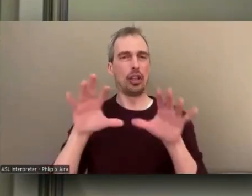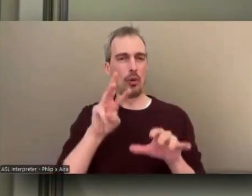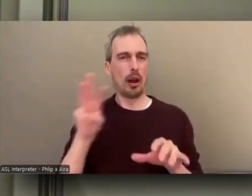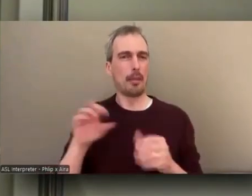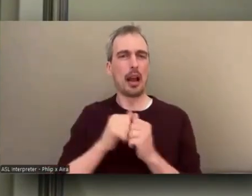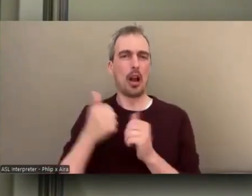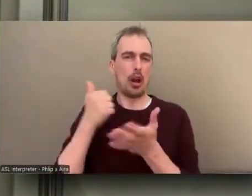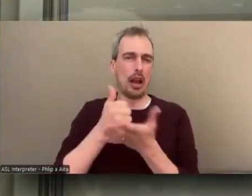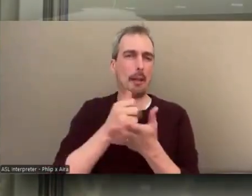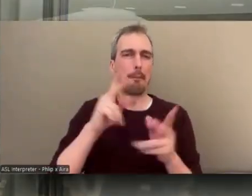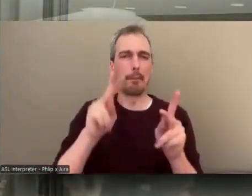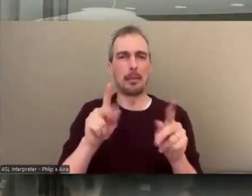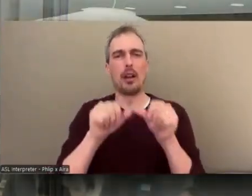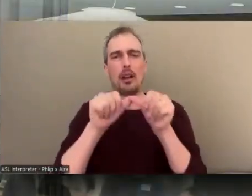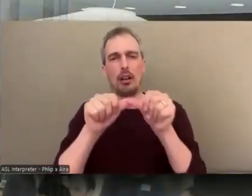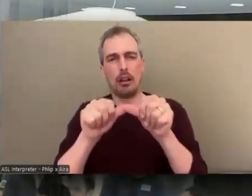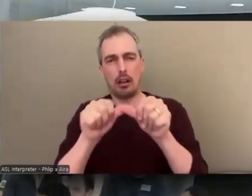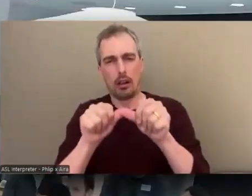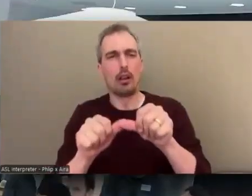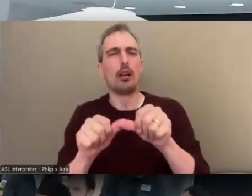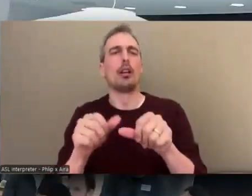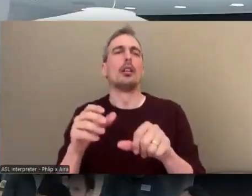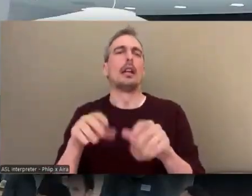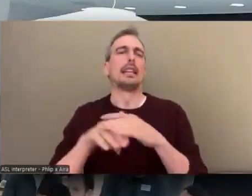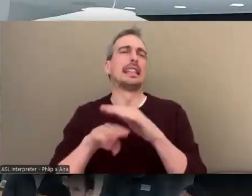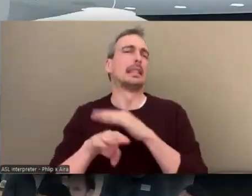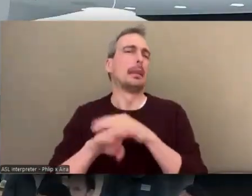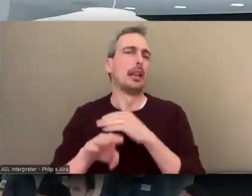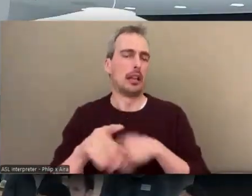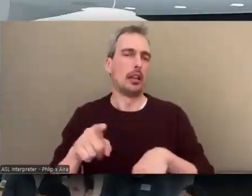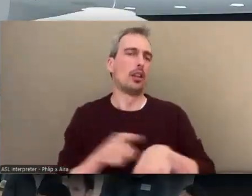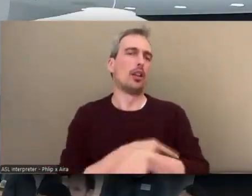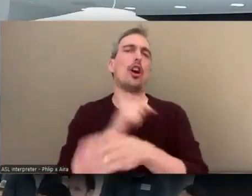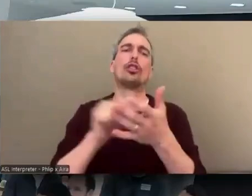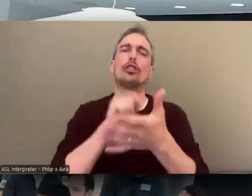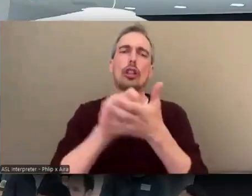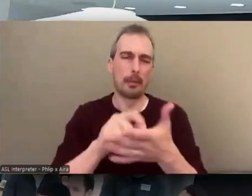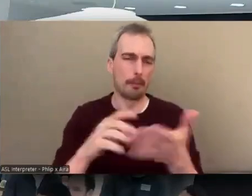I often see sites regress after remediation. What strategies ensure sustained conformance?